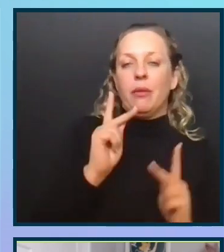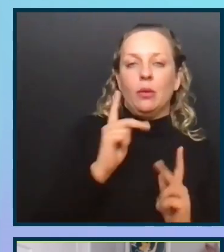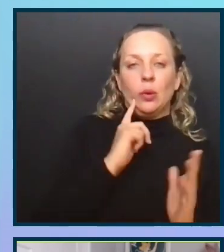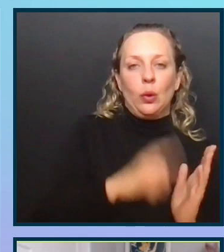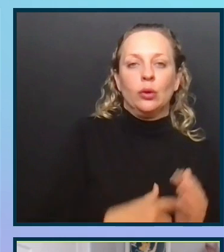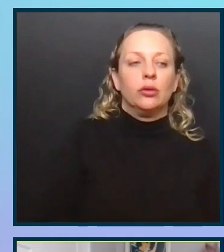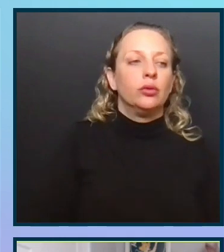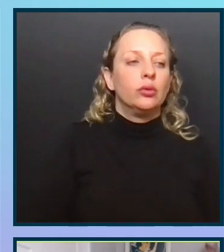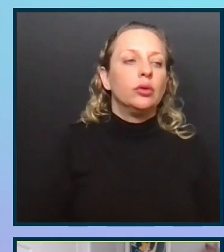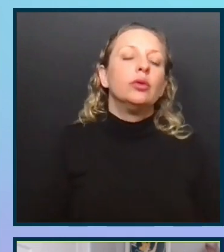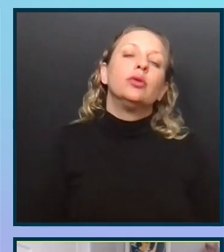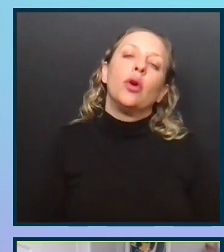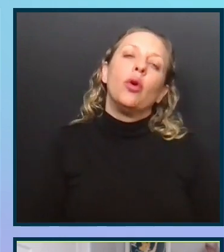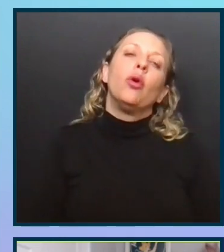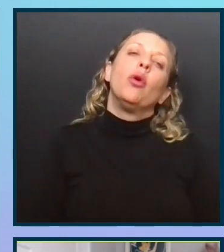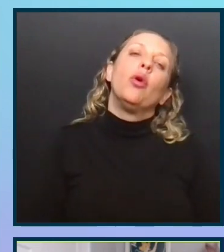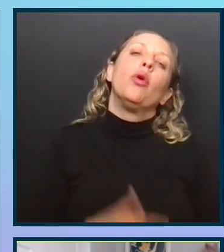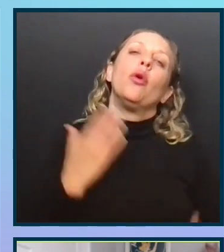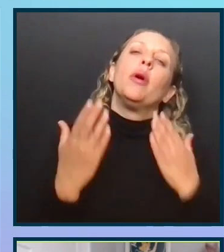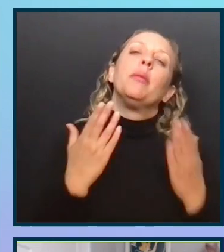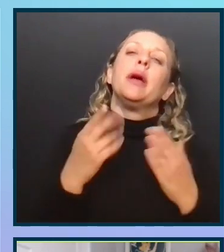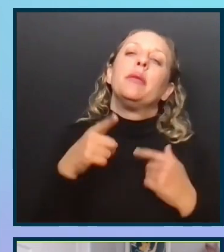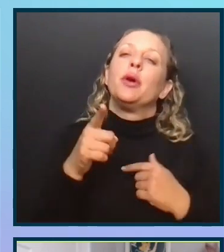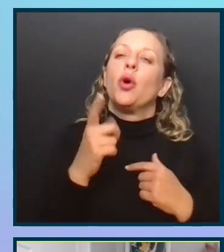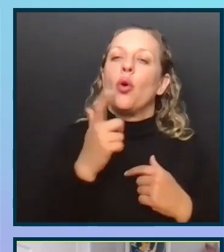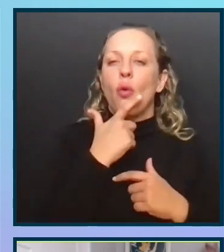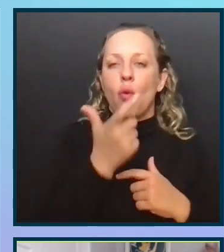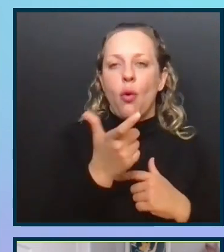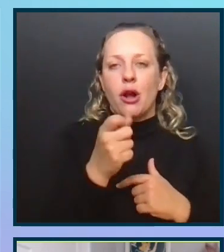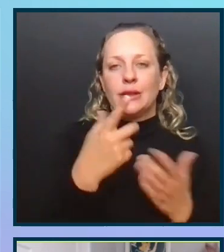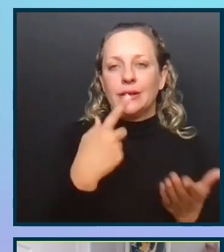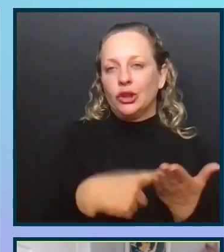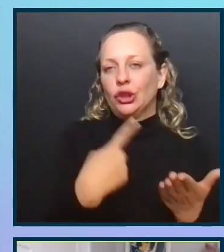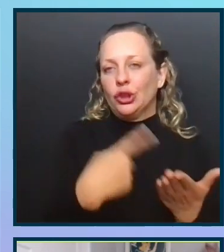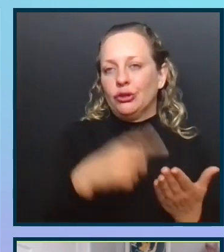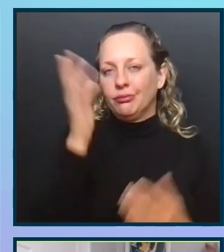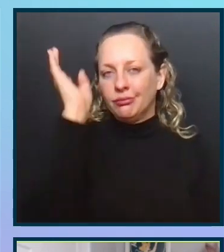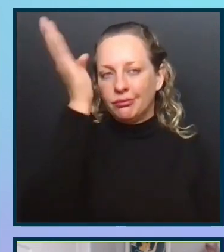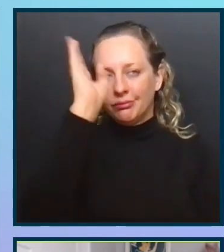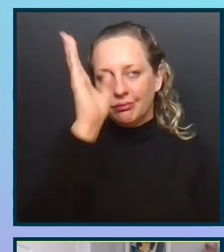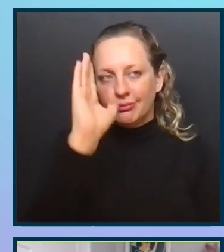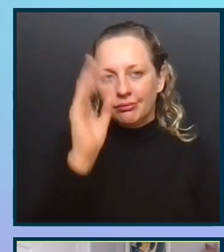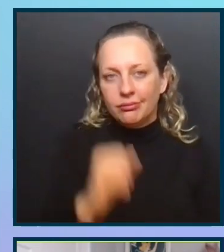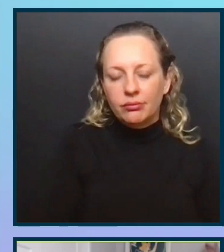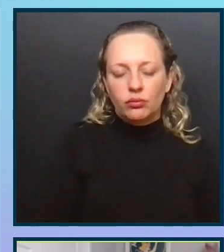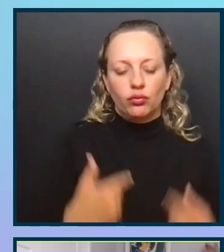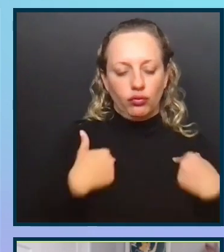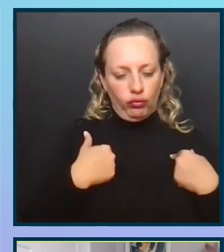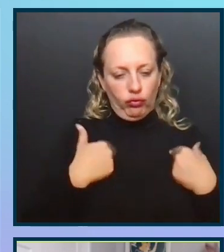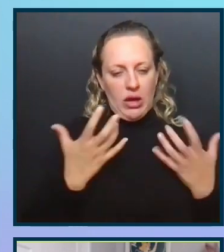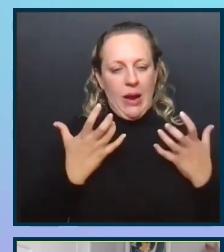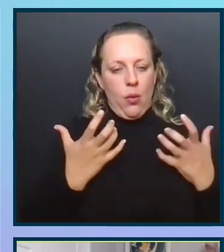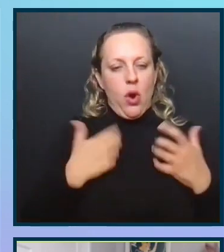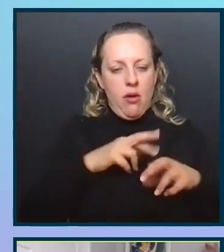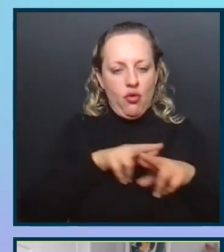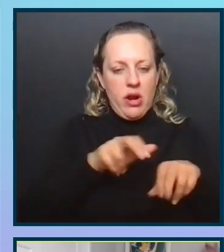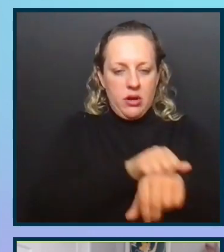So maybe you're watching this talk and going, "All right, I'm bought in. I wanna do what Anna's doing."